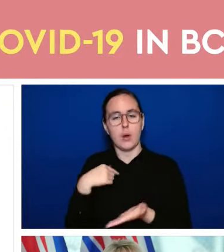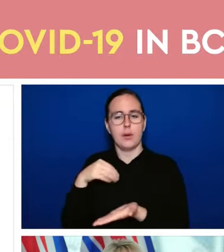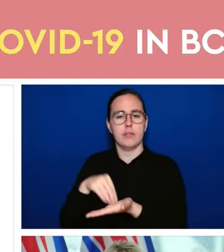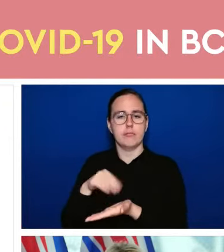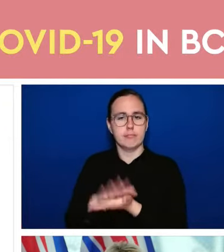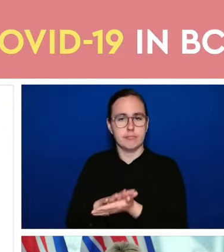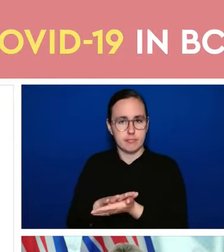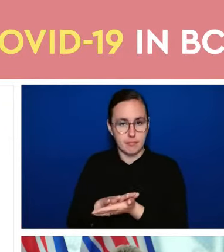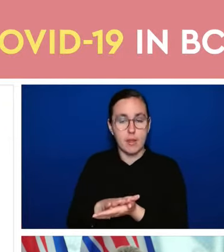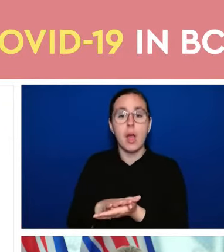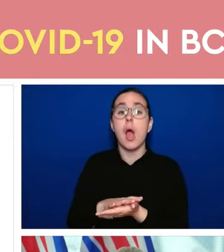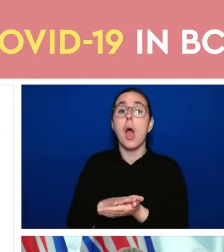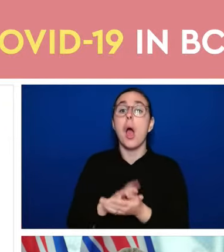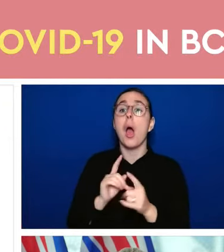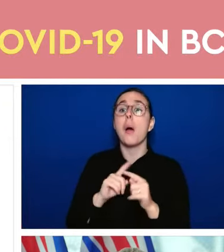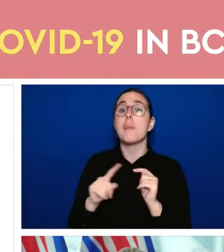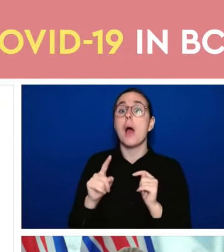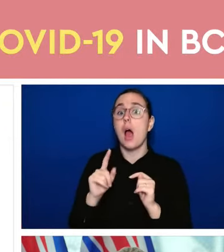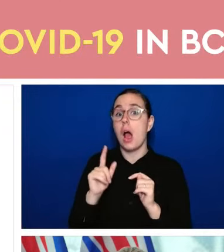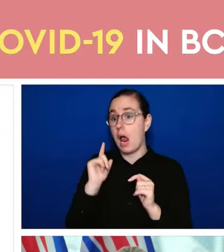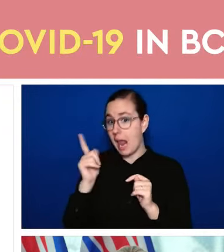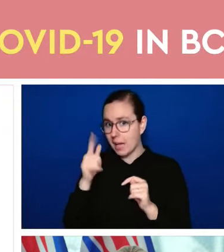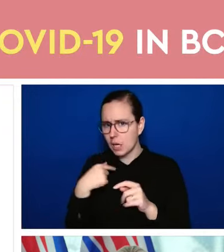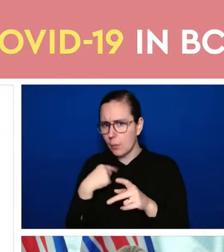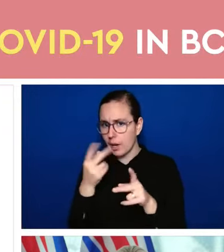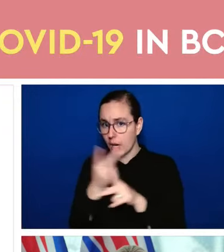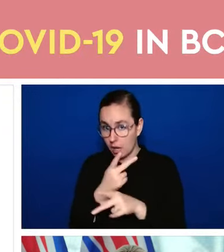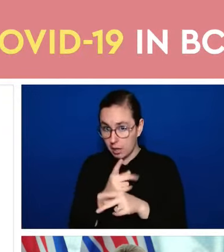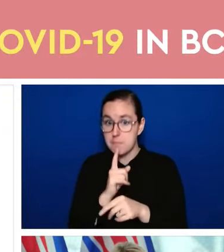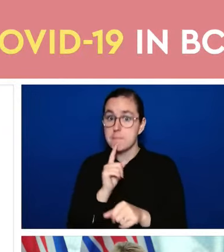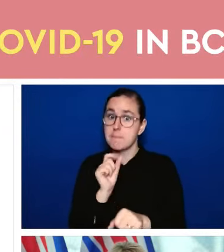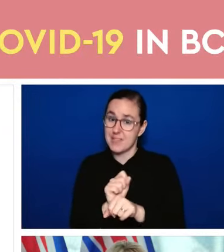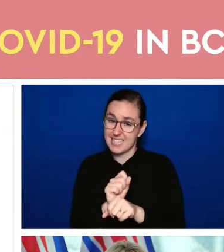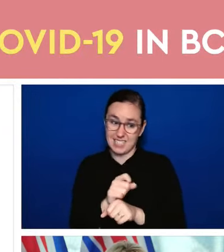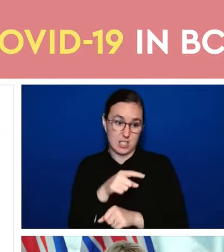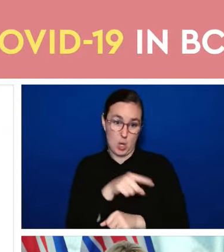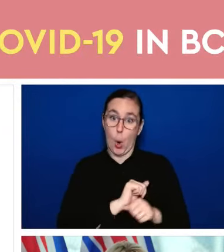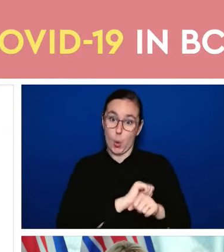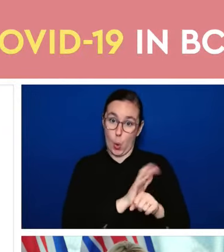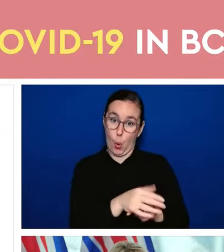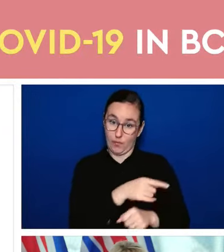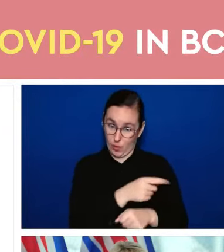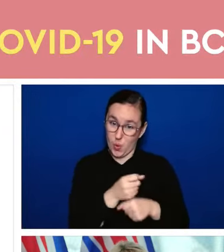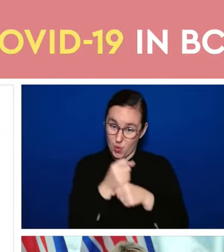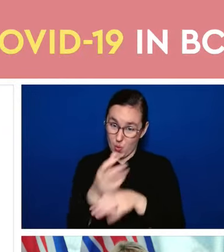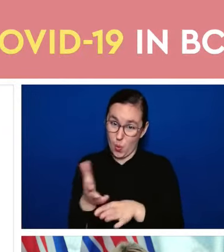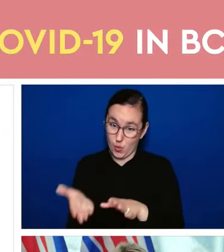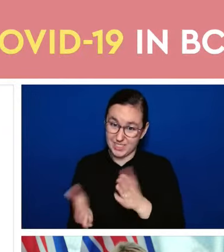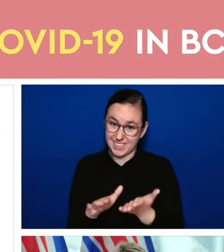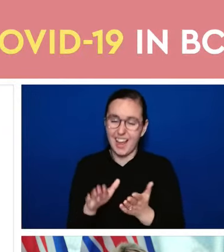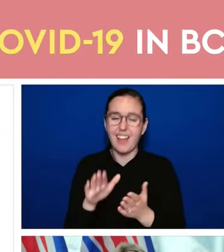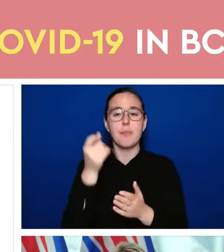Colwood was related to any of the underlying causes of death. And it takes time for that to